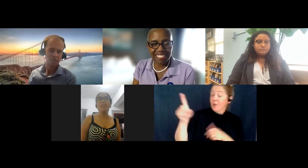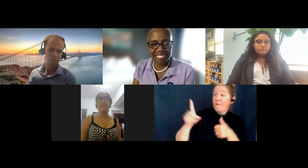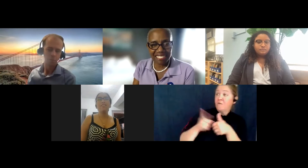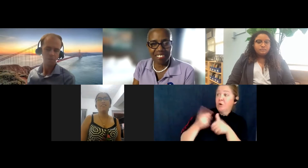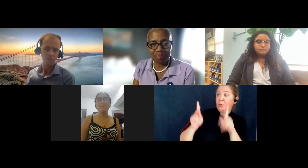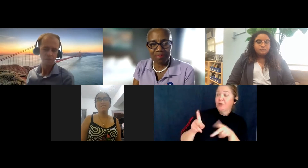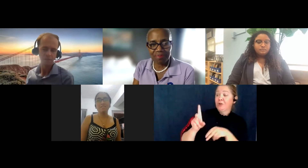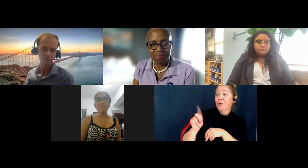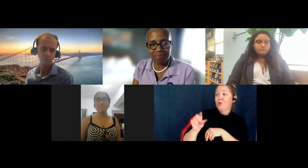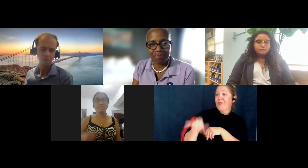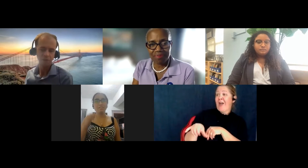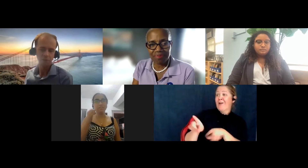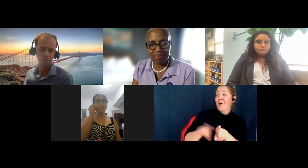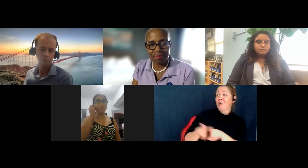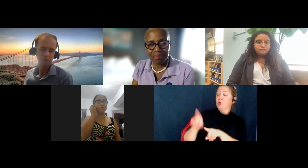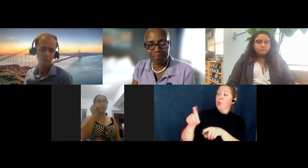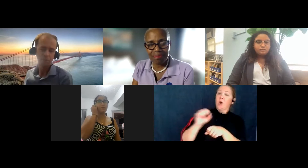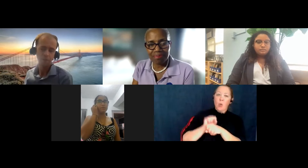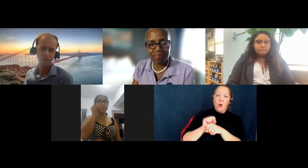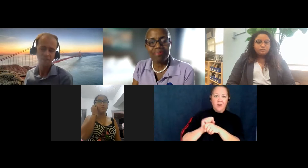You are working with local teachers. I know we were talking, and